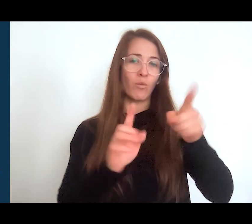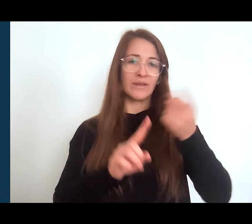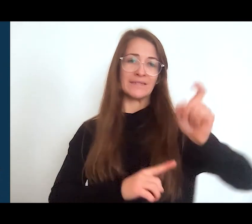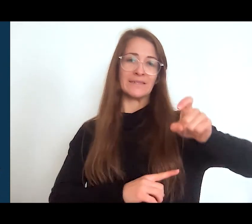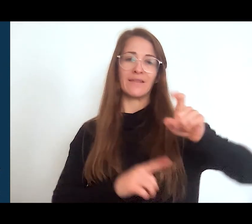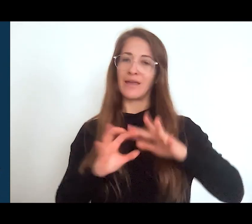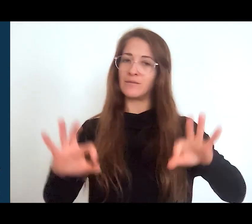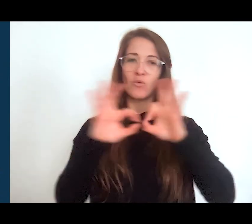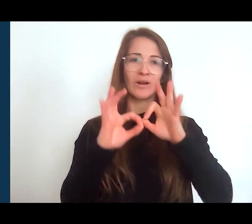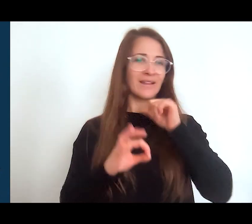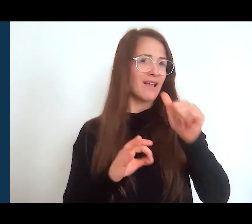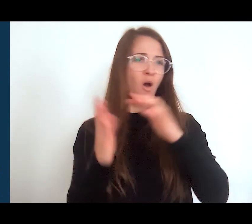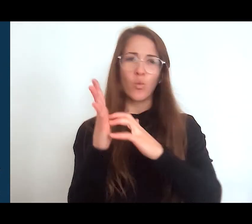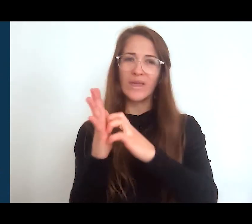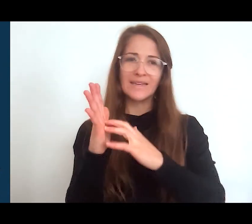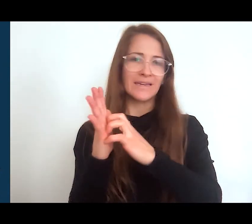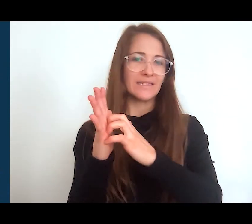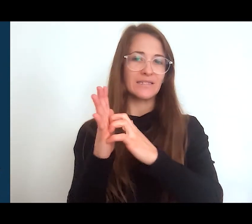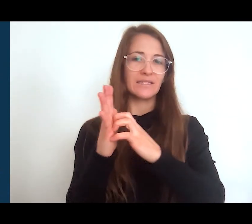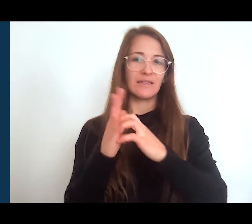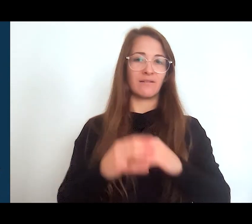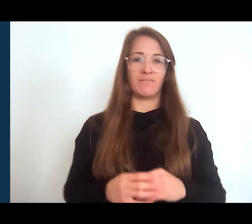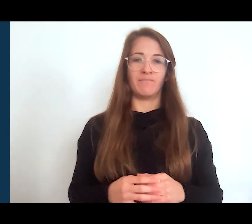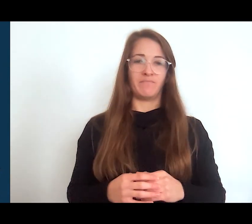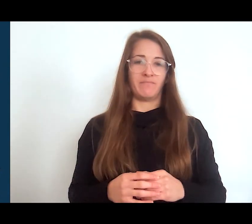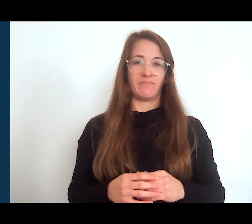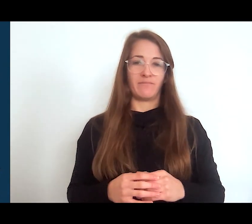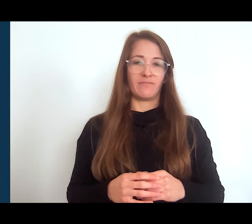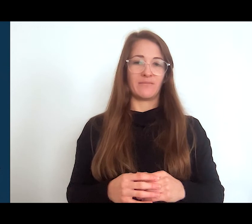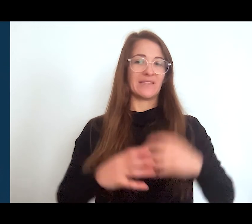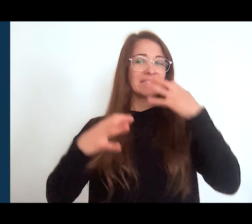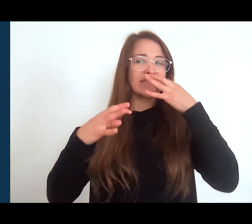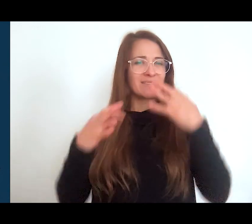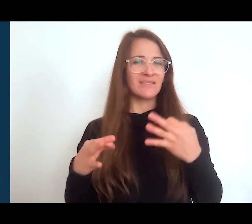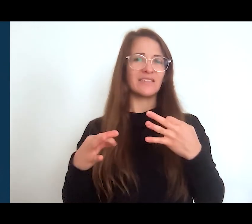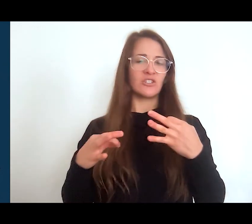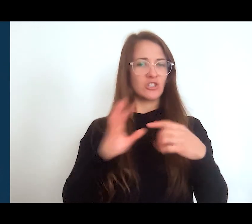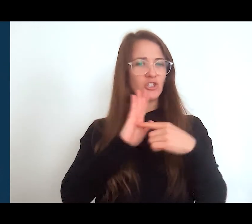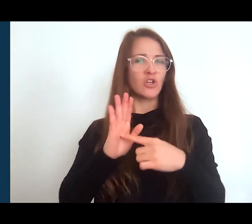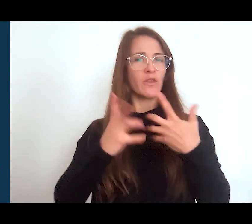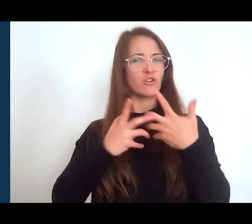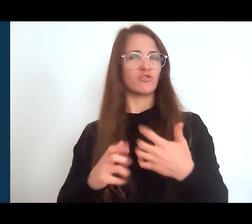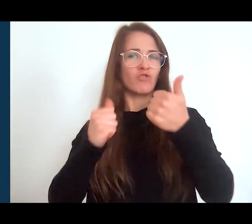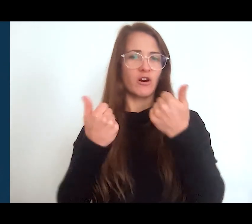BEING KIND AND PATIENT. ASKING FOR HELP. IT IS NOT A SIGN OF WEAKNESS. IT IS A SIGN SHOWING YOU ARE